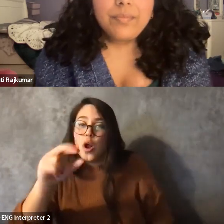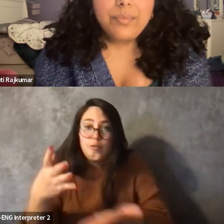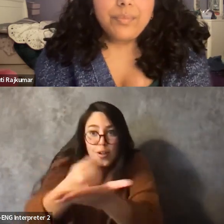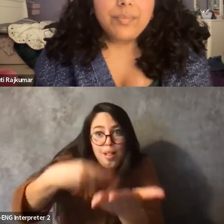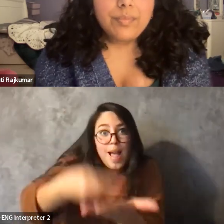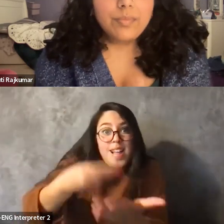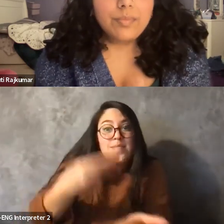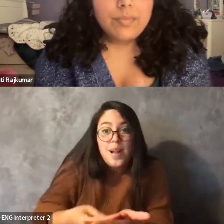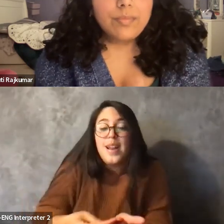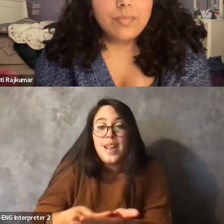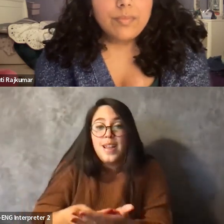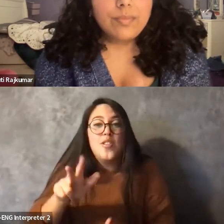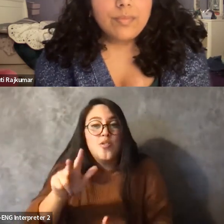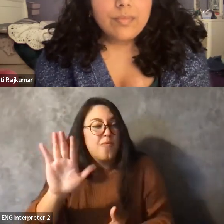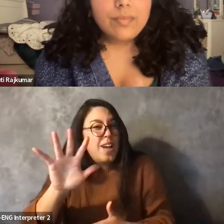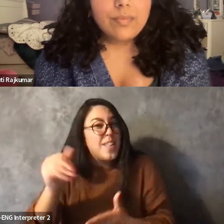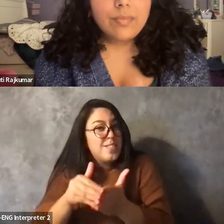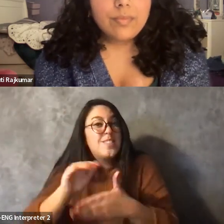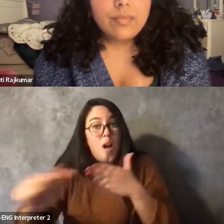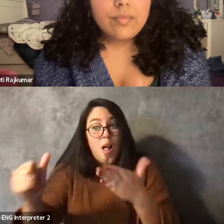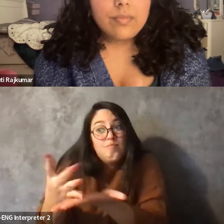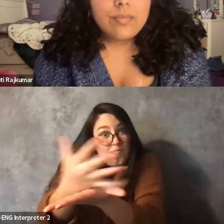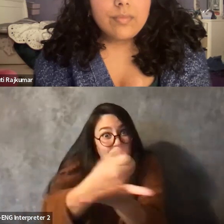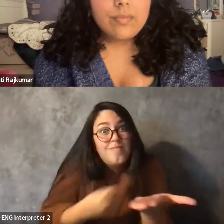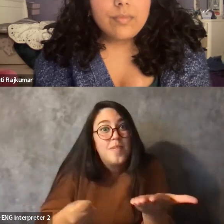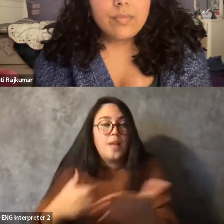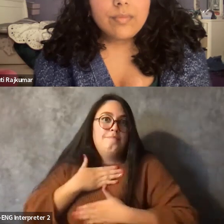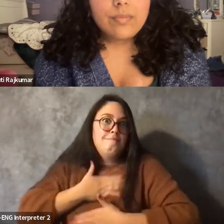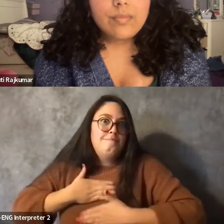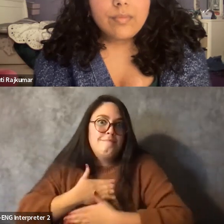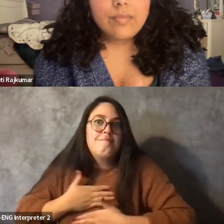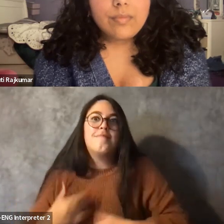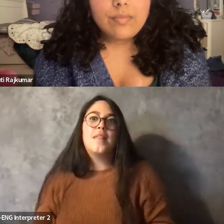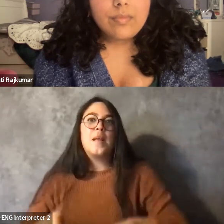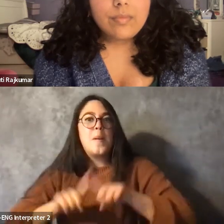But then like after we started sending it out to publishers, the overwhelming response